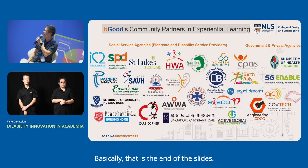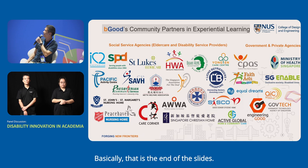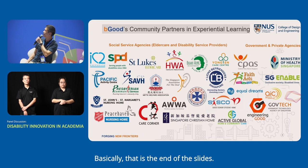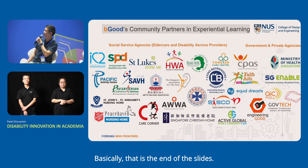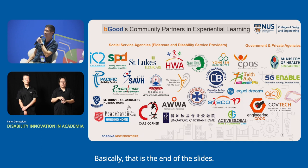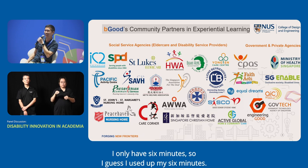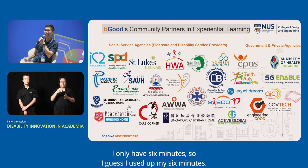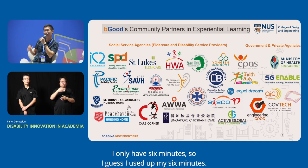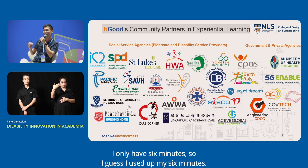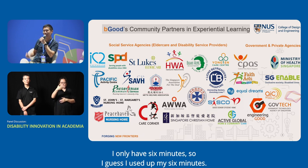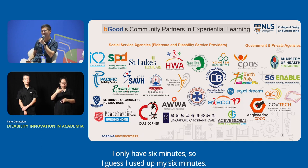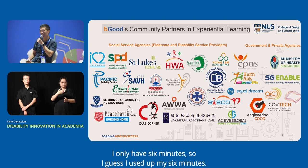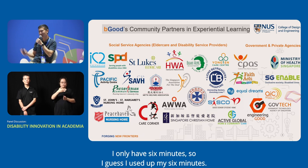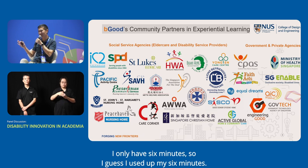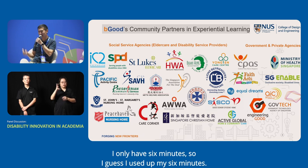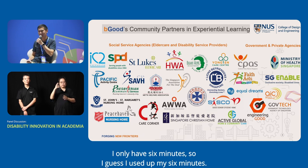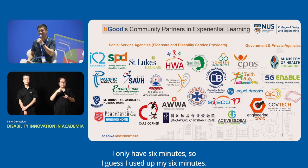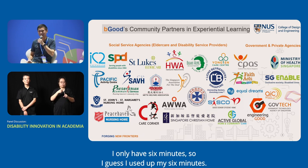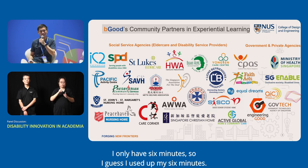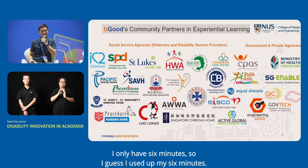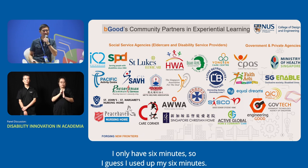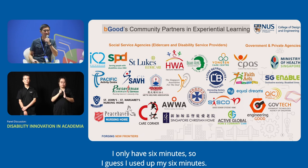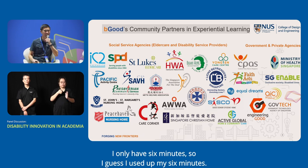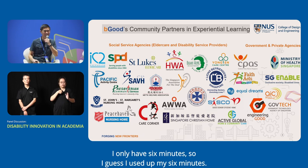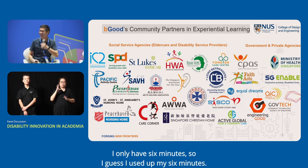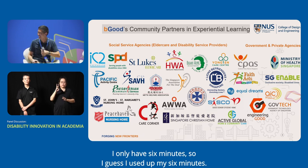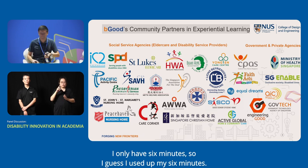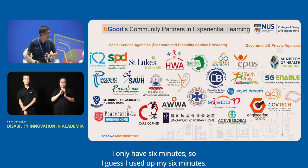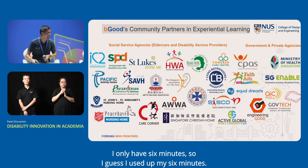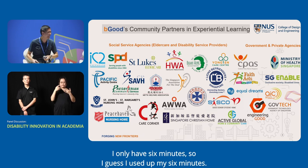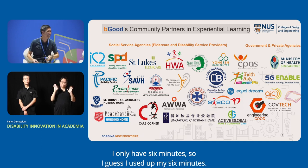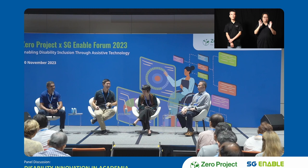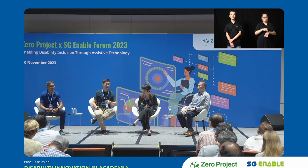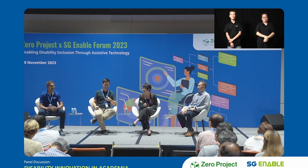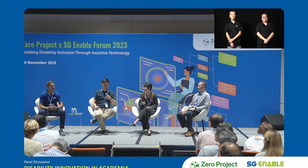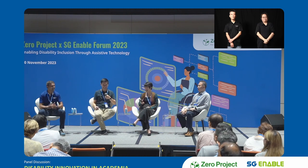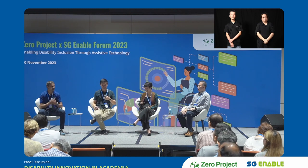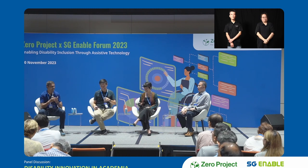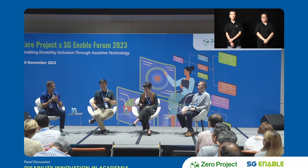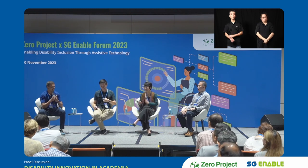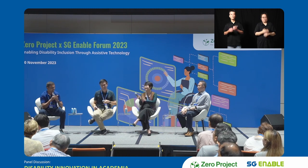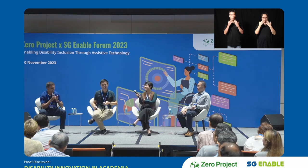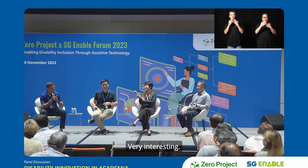end of the slides I only have six minutes so I guess I used up my six minutes thanks very